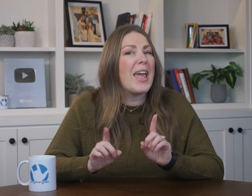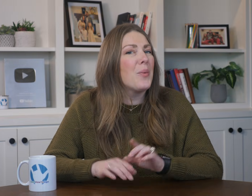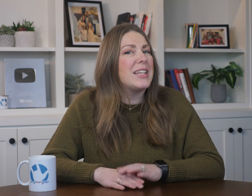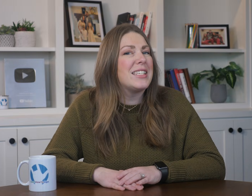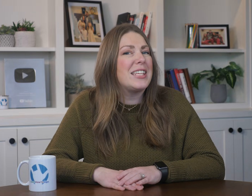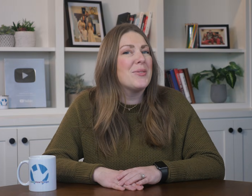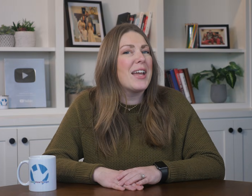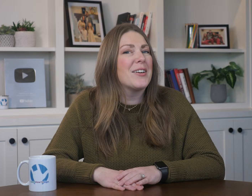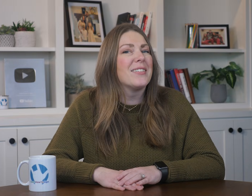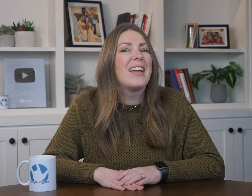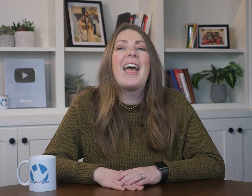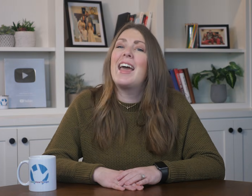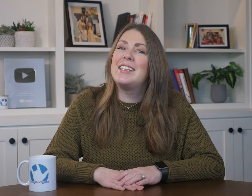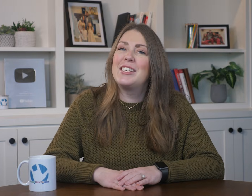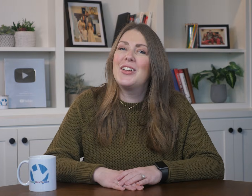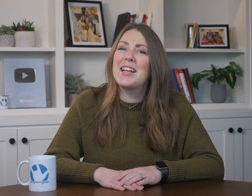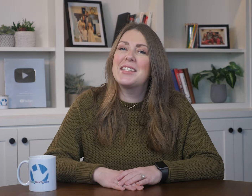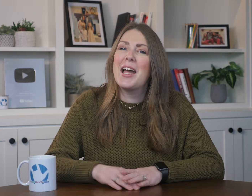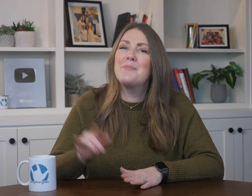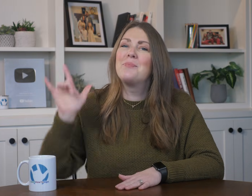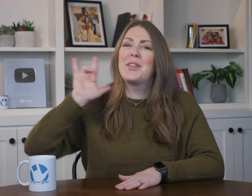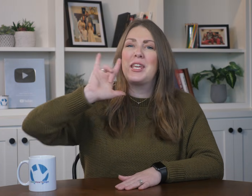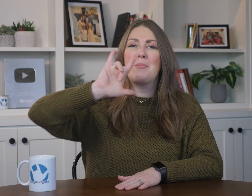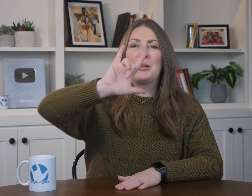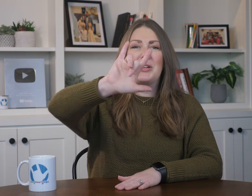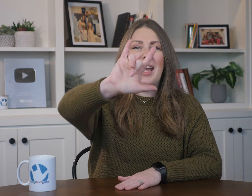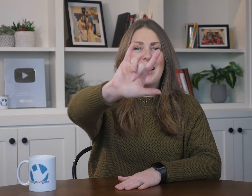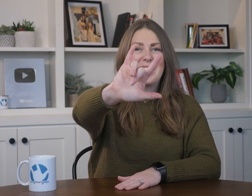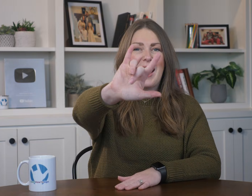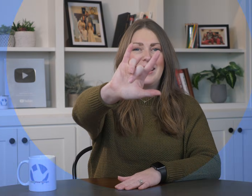can't wait to see you there and until next time keep learning how to sign 🤟